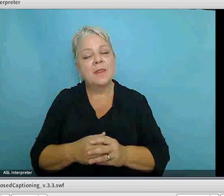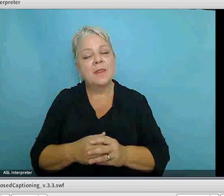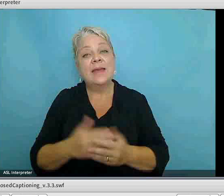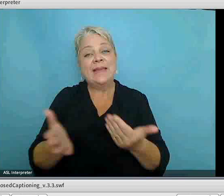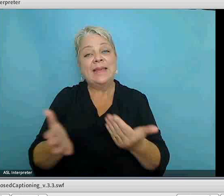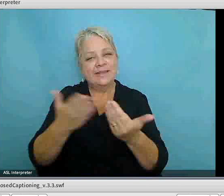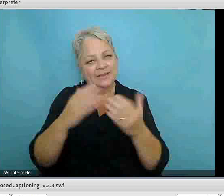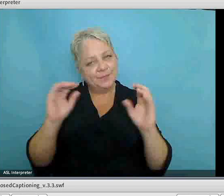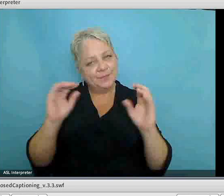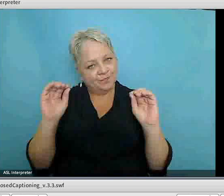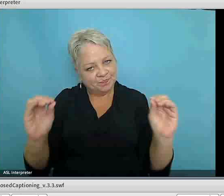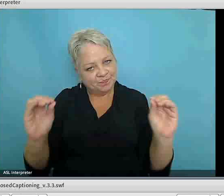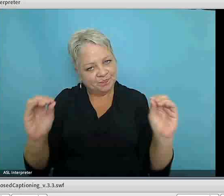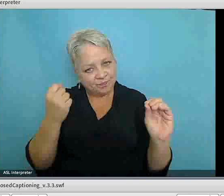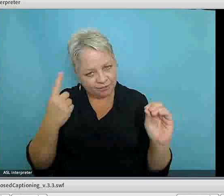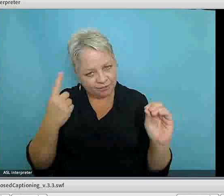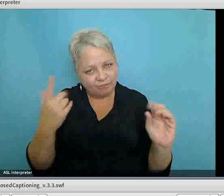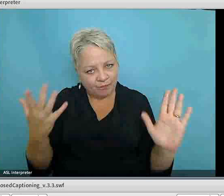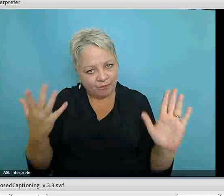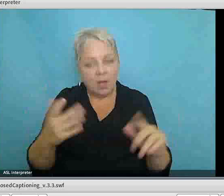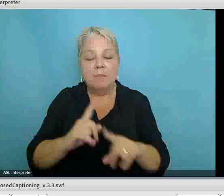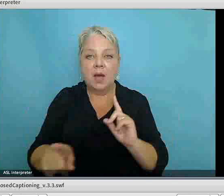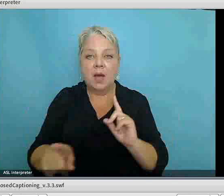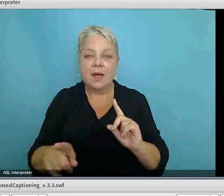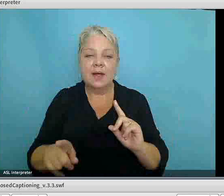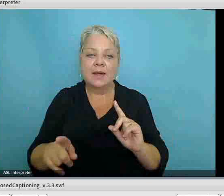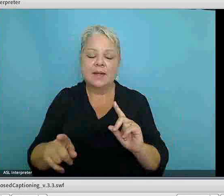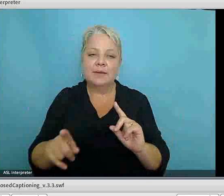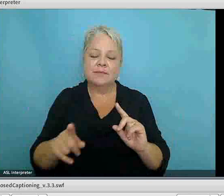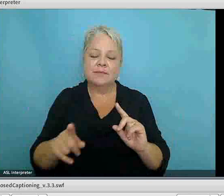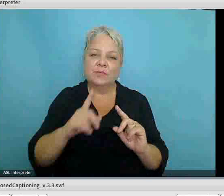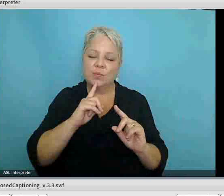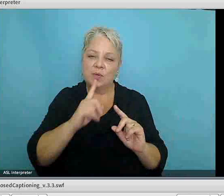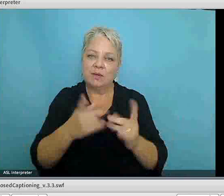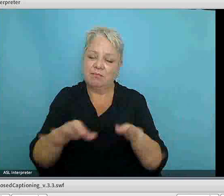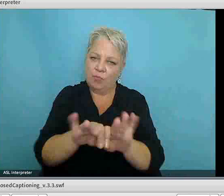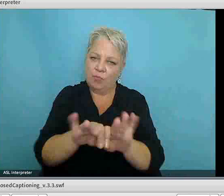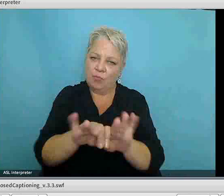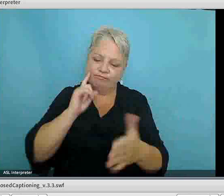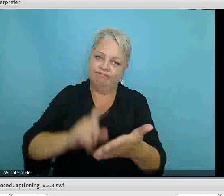is to the extent that someone who is experiencing chronic homelessness can be identified to